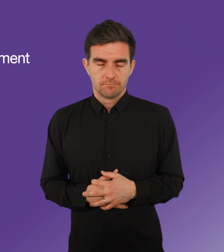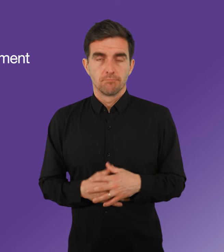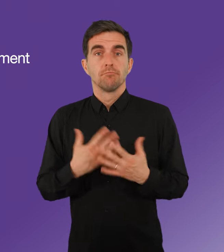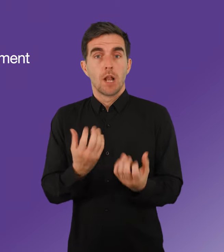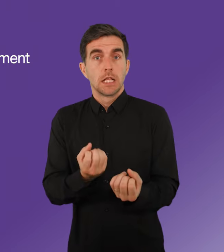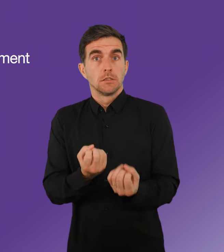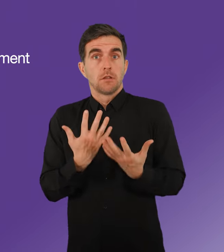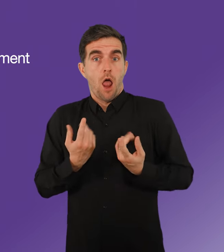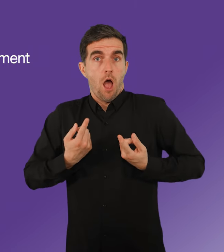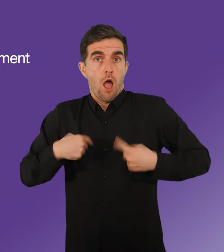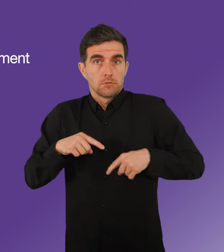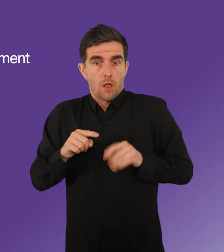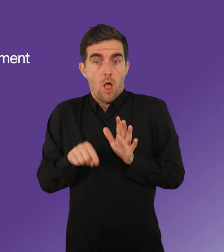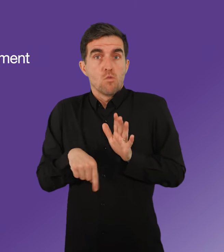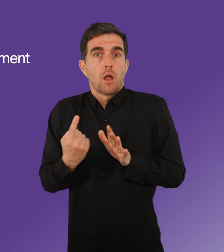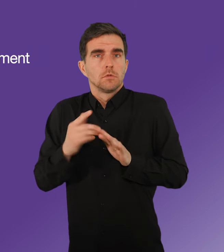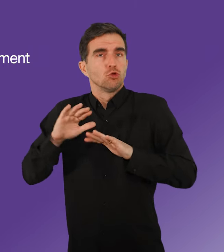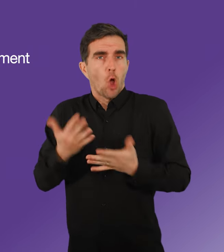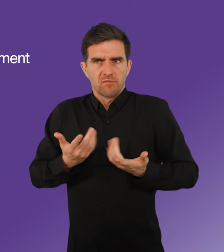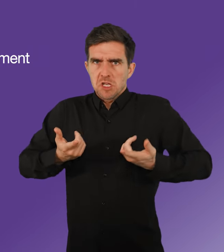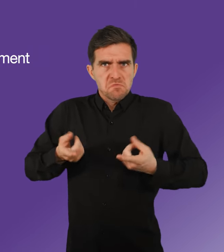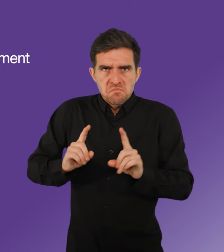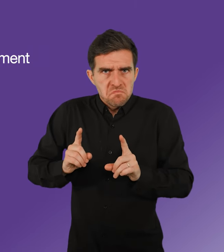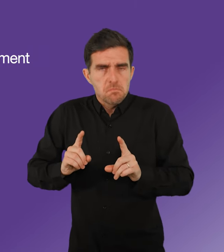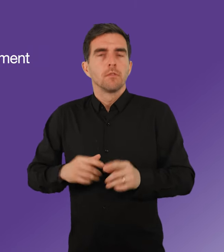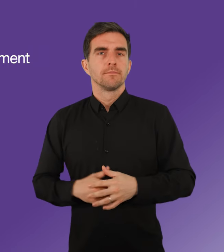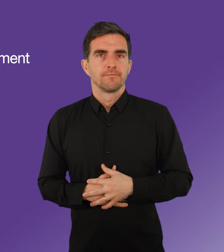About the Tell Us Once service